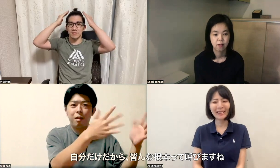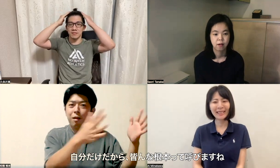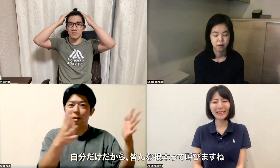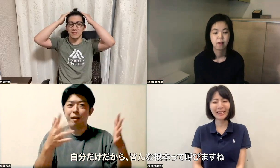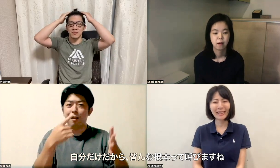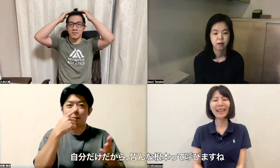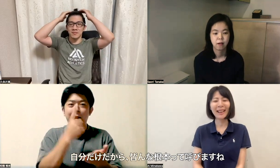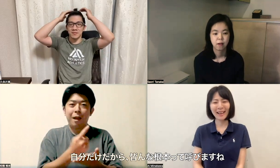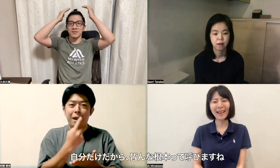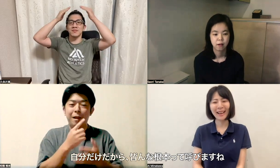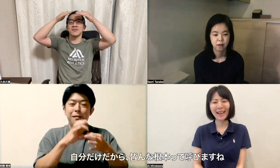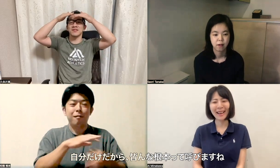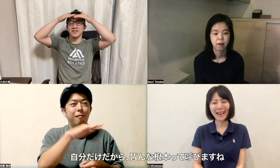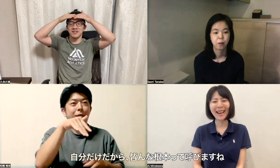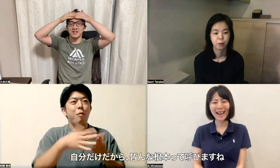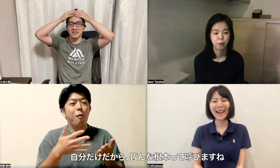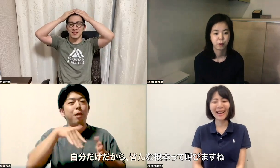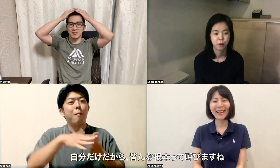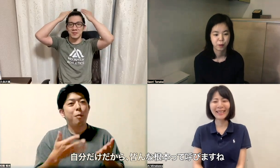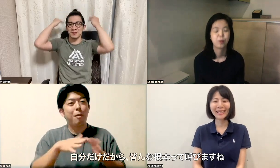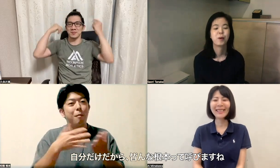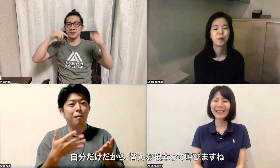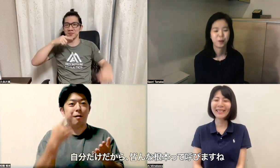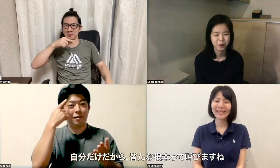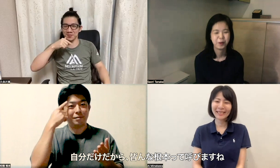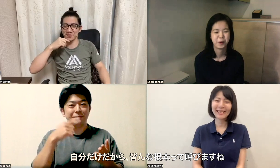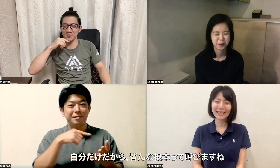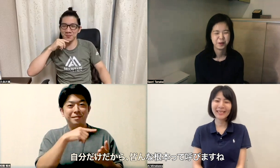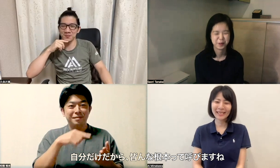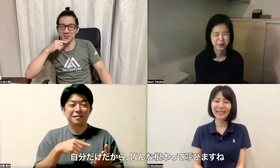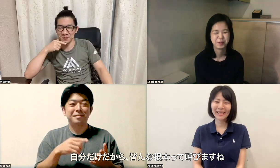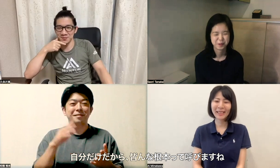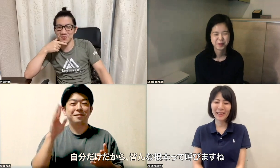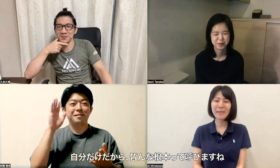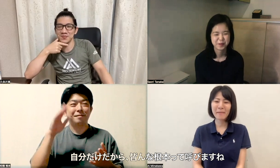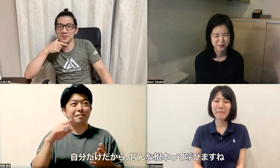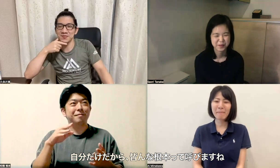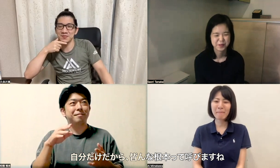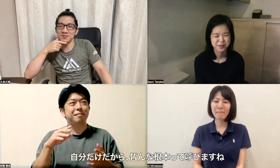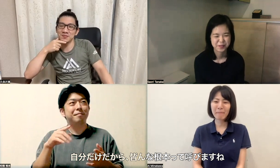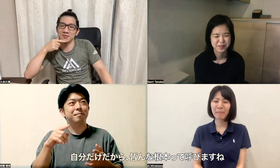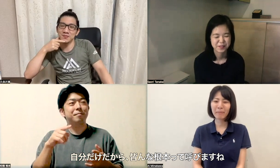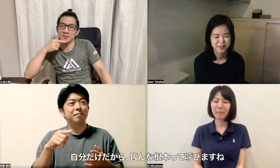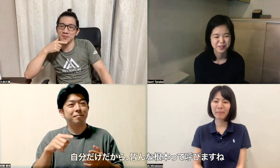I'm the only one, so everyone calls me Nemoto.